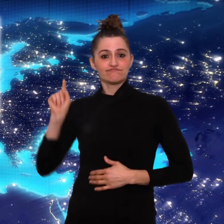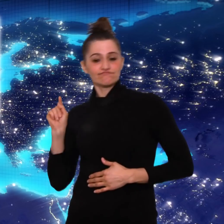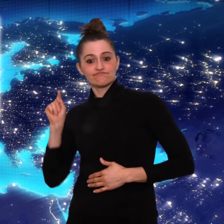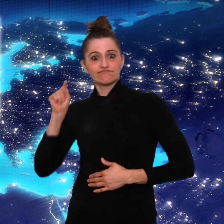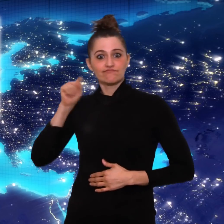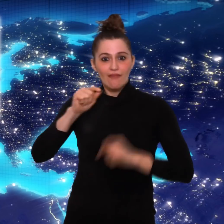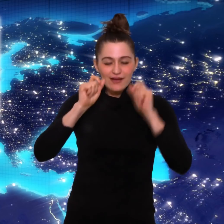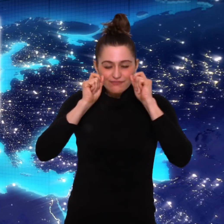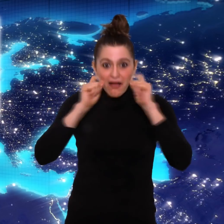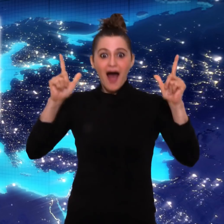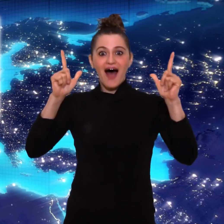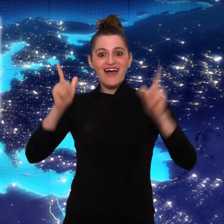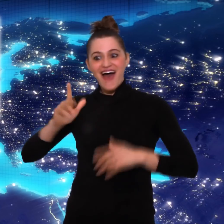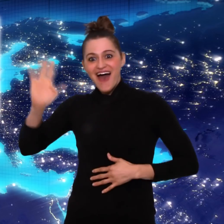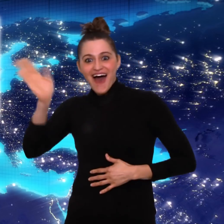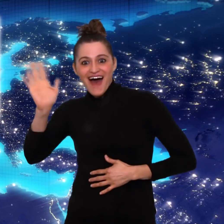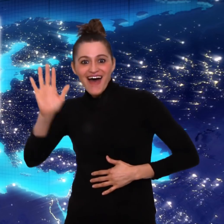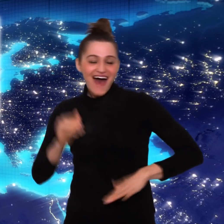surprise visit, and spent hours